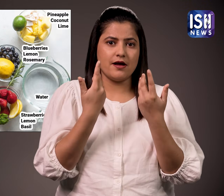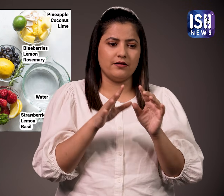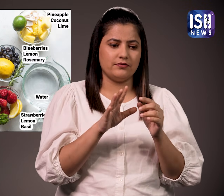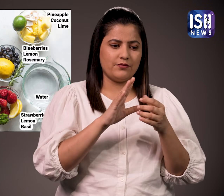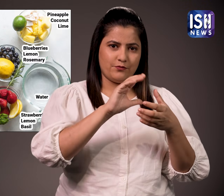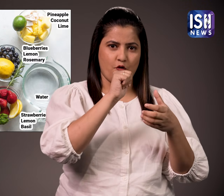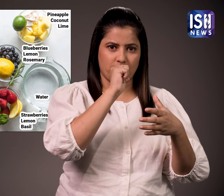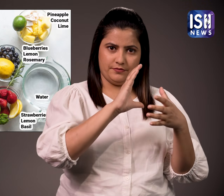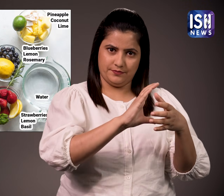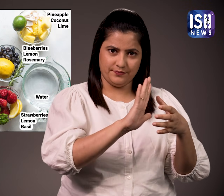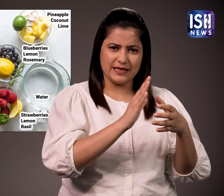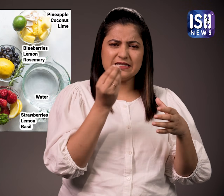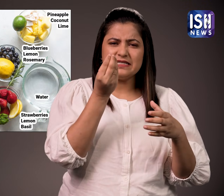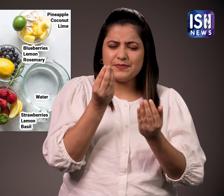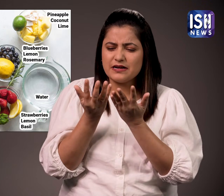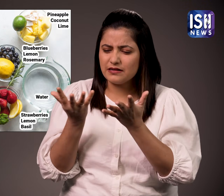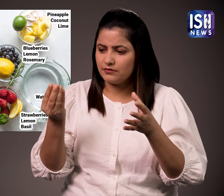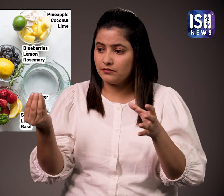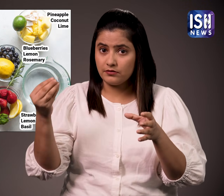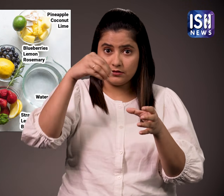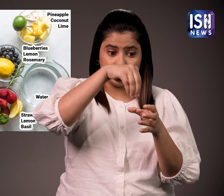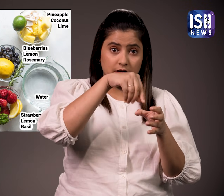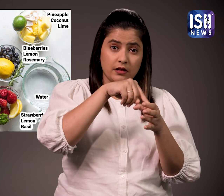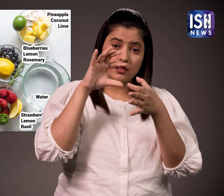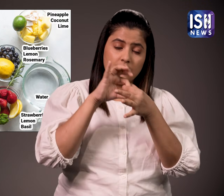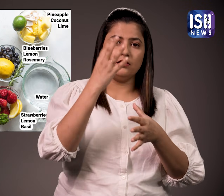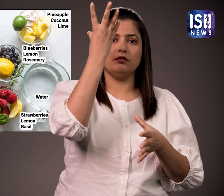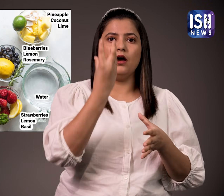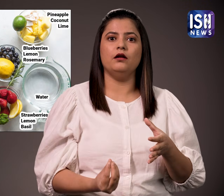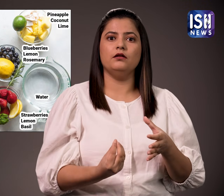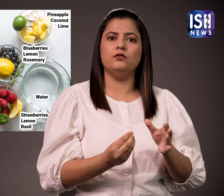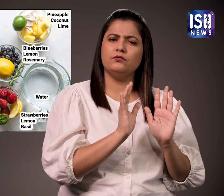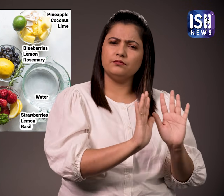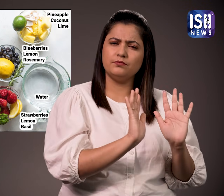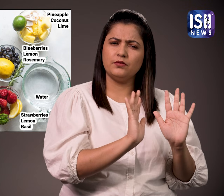Under this, some ingredients are left to soak in the water overnight.